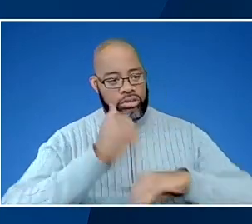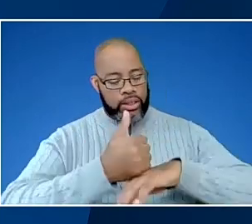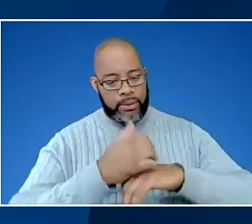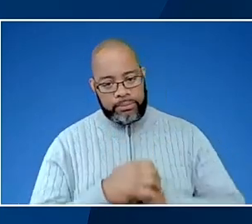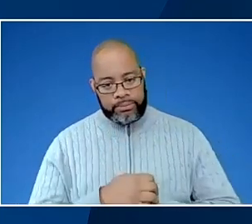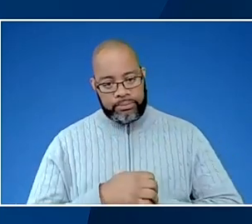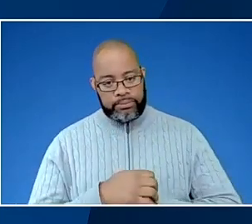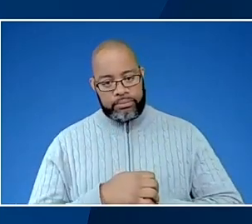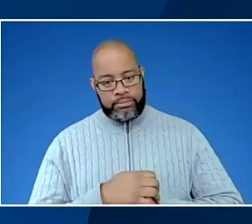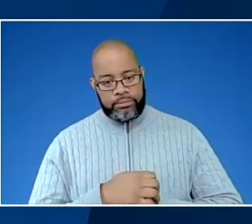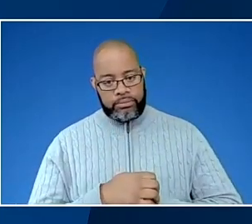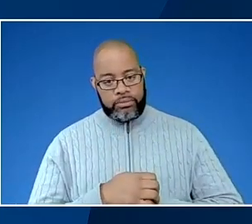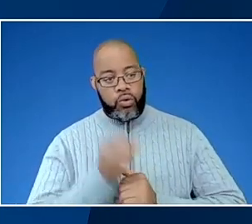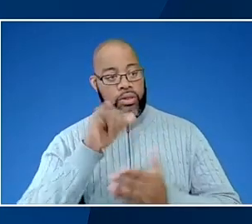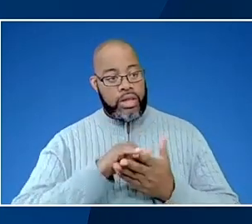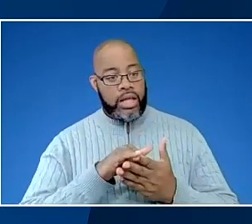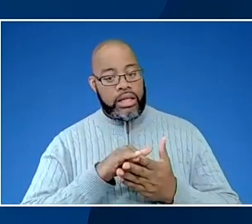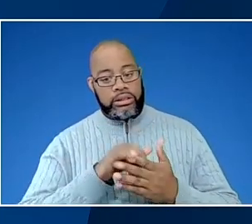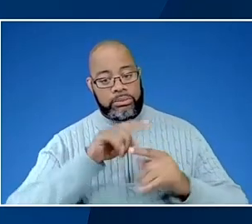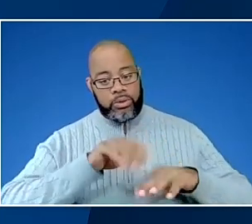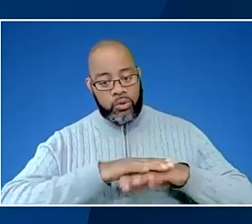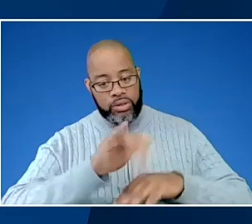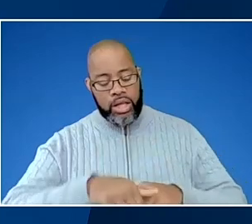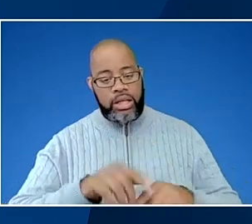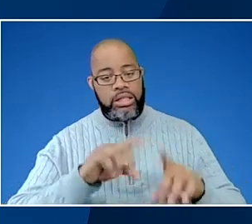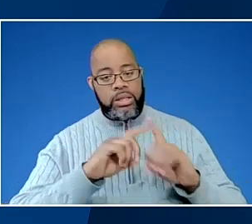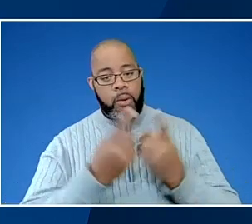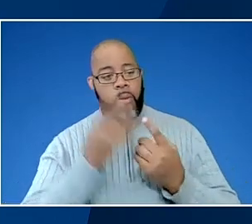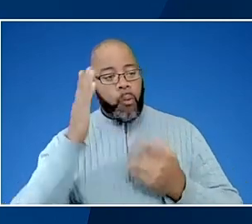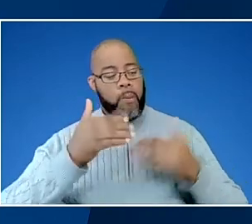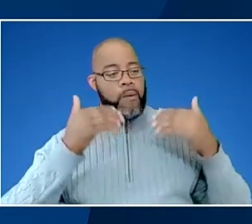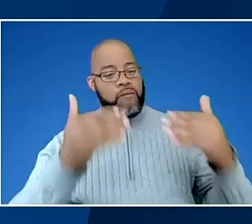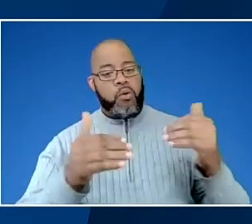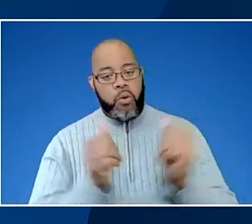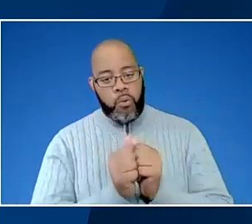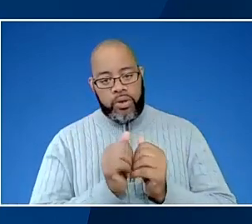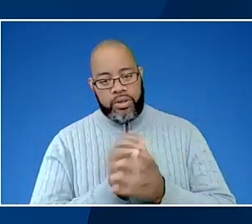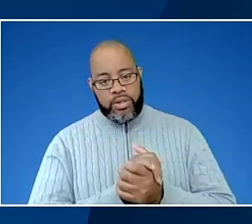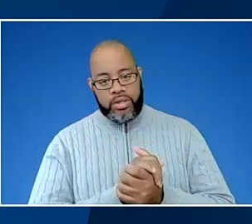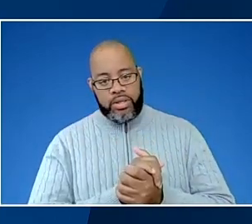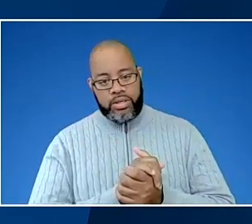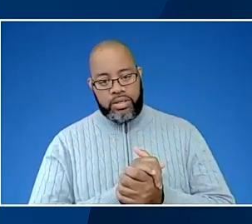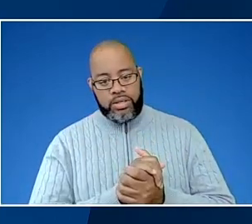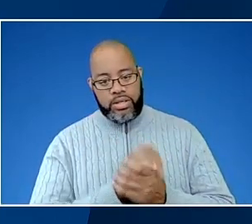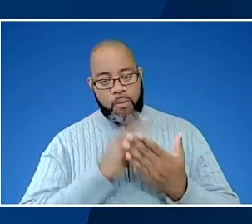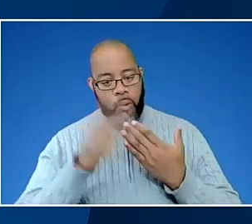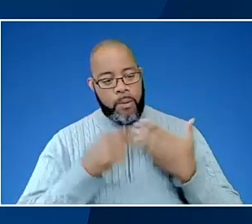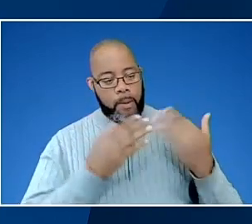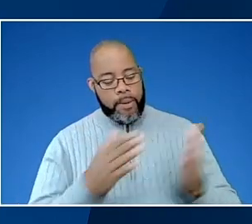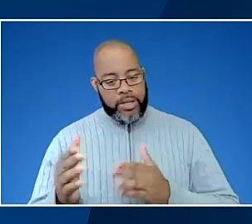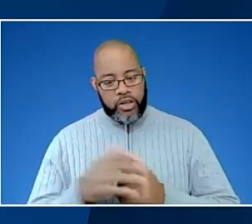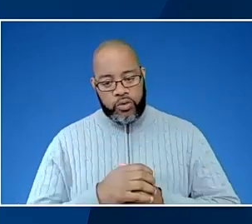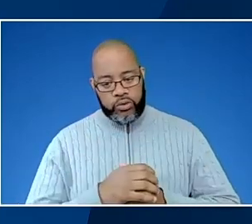So it doesn't hinge upon that. The Department is going to move forward with it. TRIO programs will prepare to do the work.